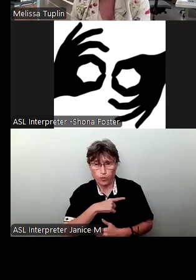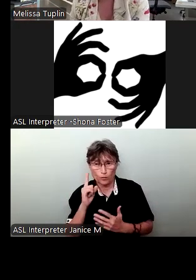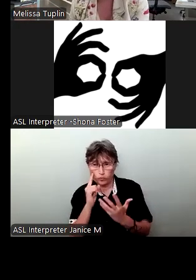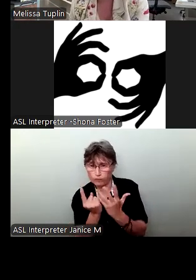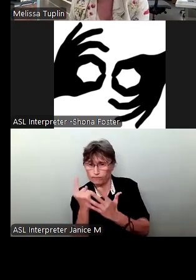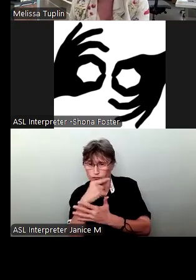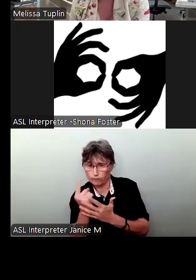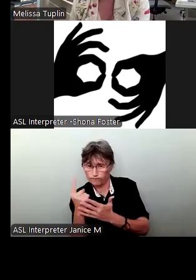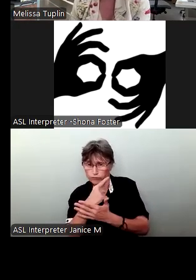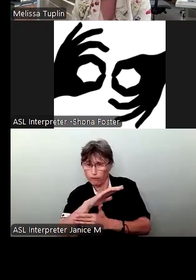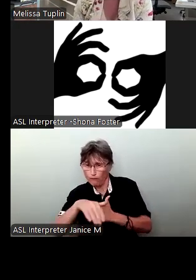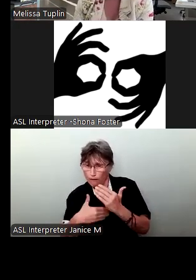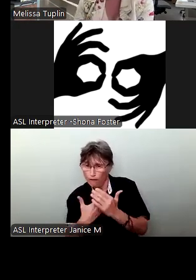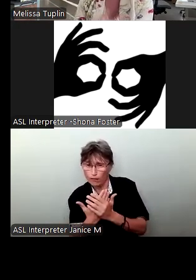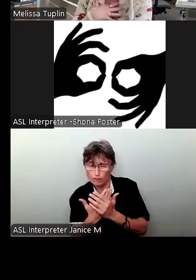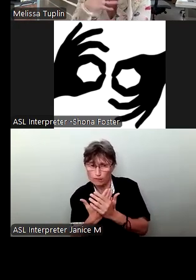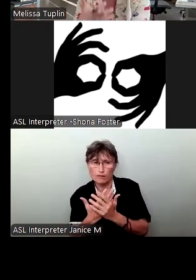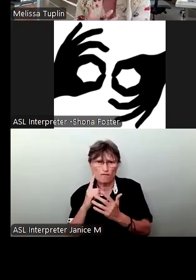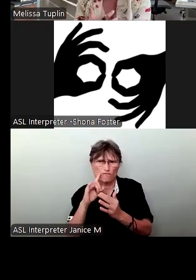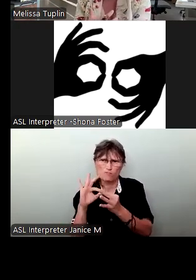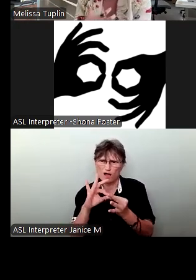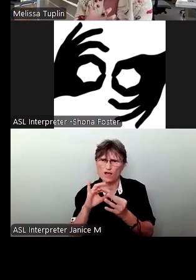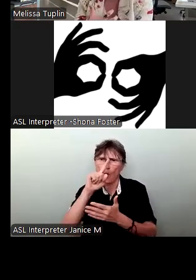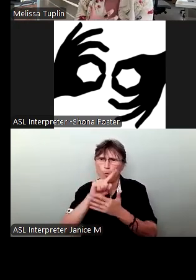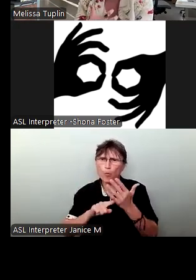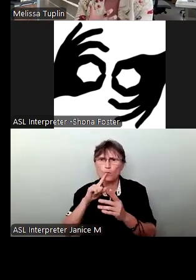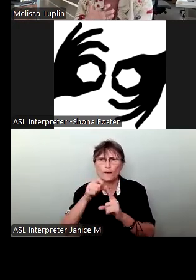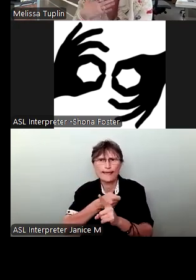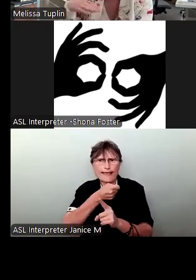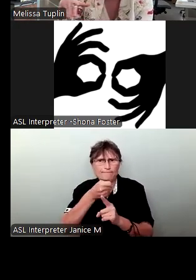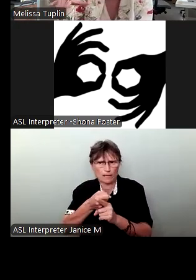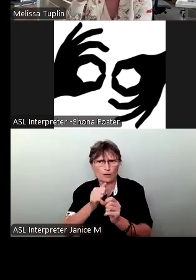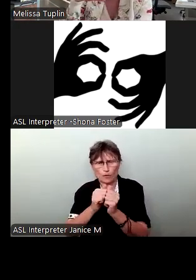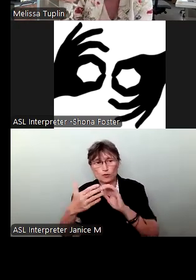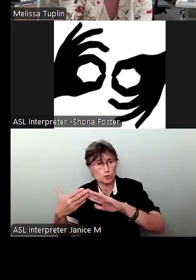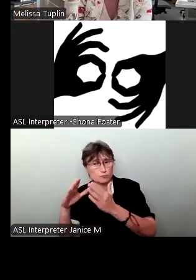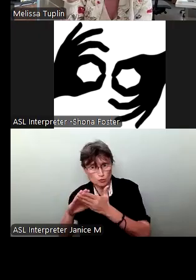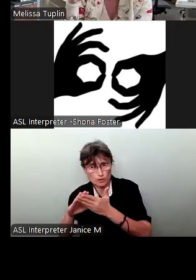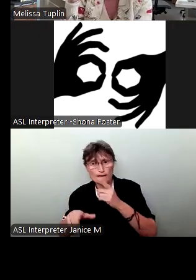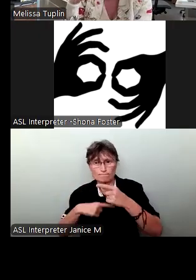with funding amounts that are in line with their current impact in the community, as well as the